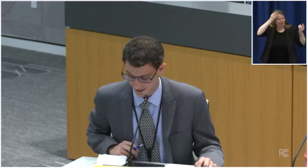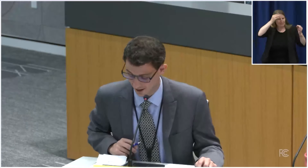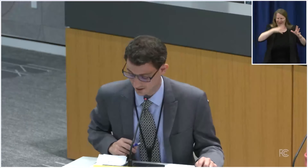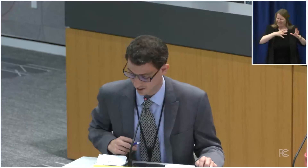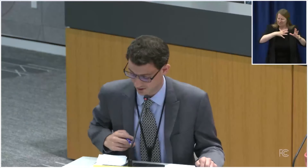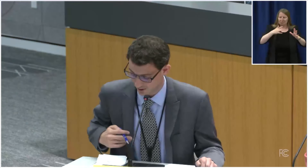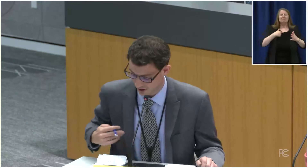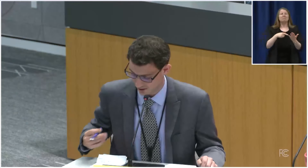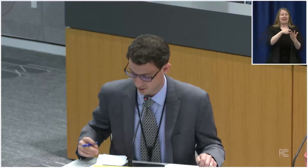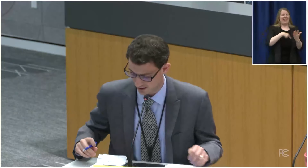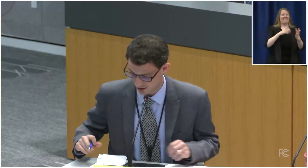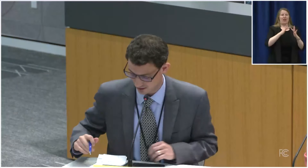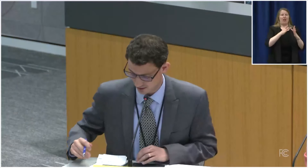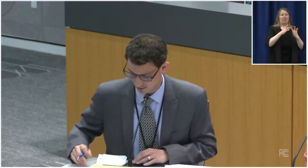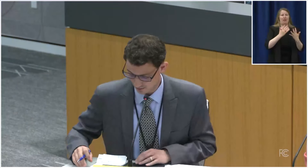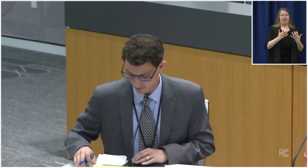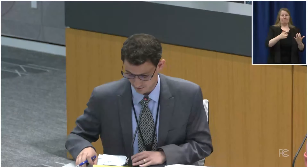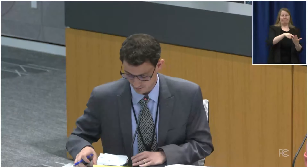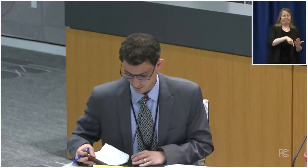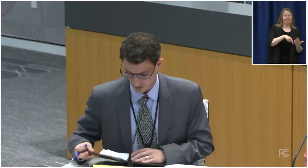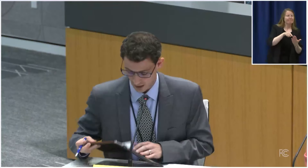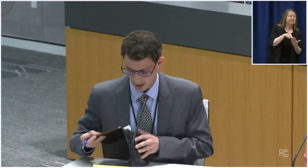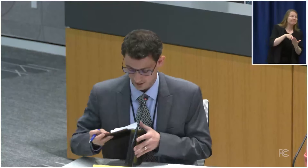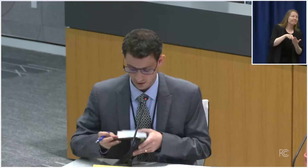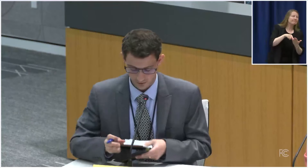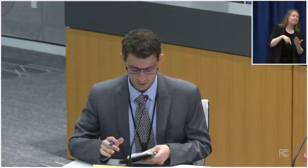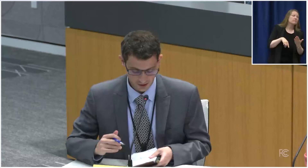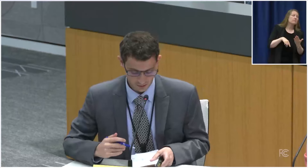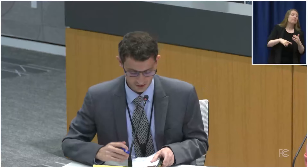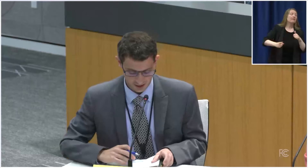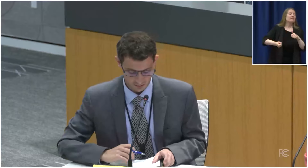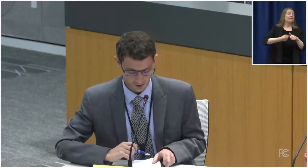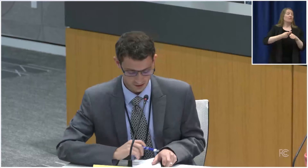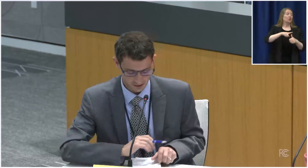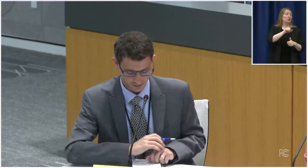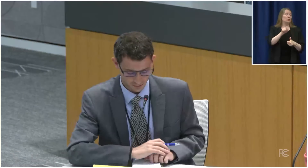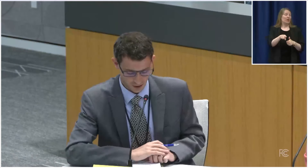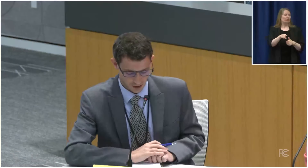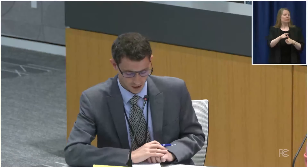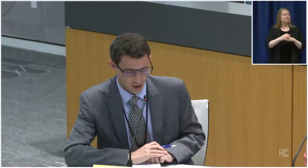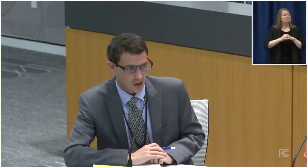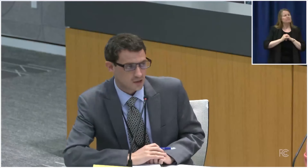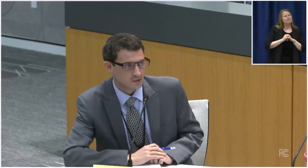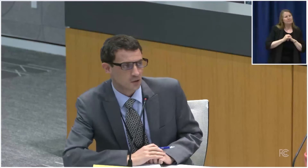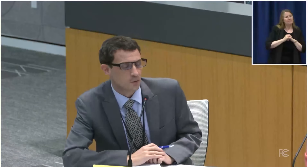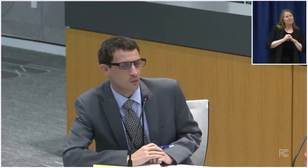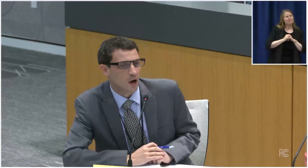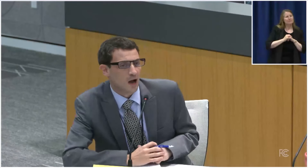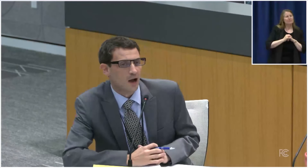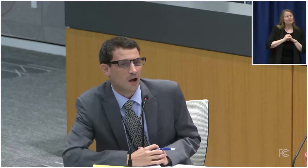ALL RIGHT. SEEING NONE IMMEDIATELY, I'LL LET EVERYBODY THINK ABOUT IT FOR A MINUTE, I'LL START WITH SOME AUDIENCE